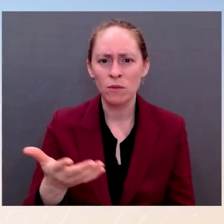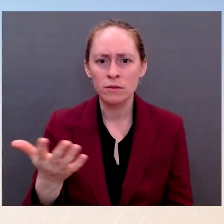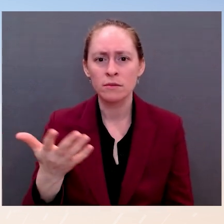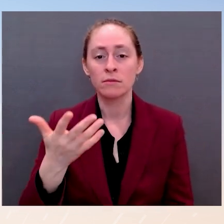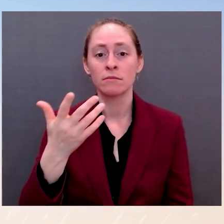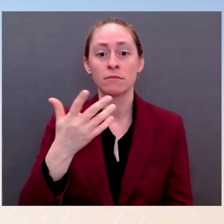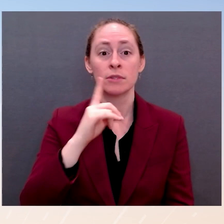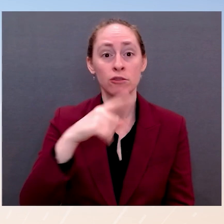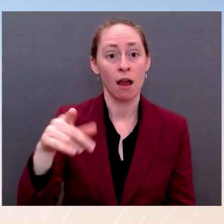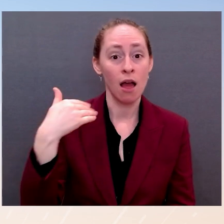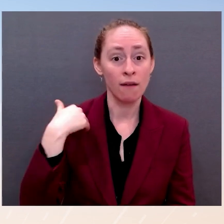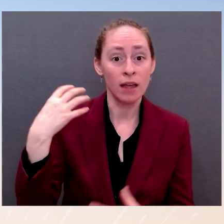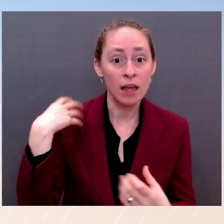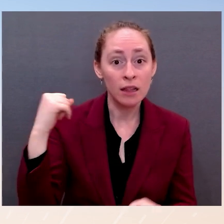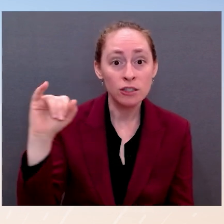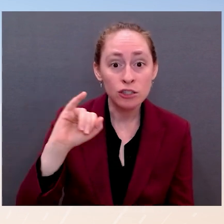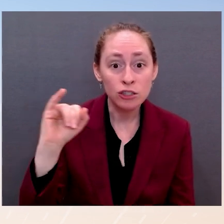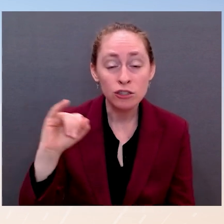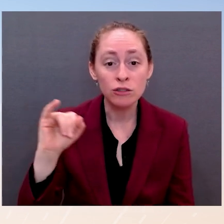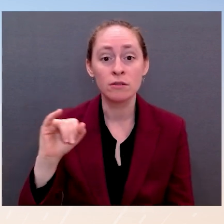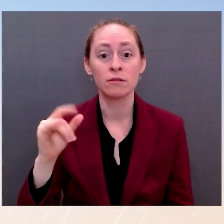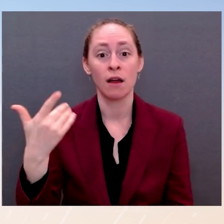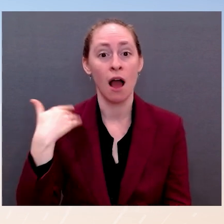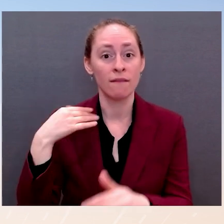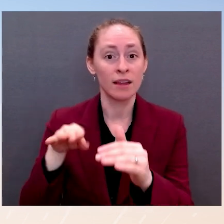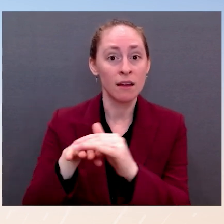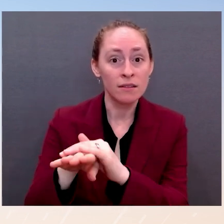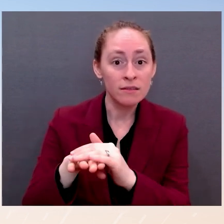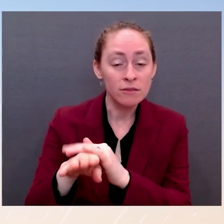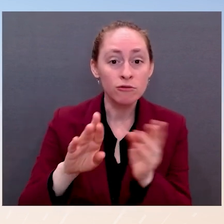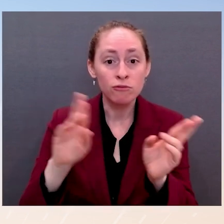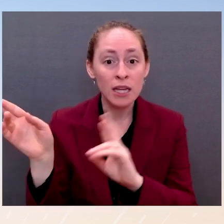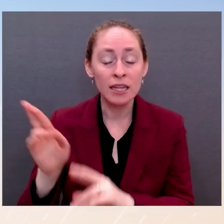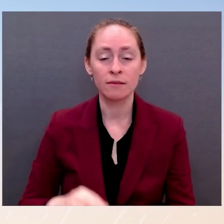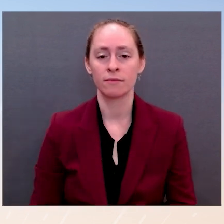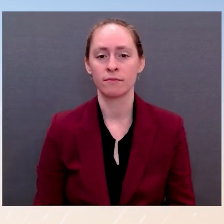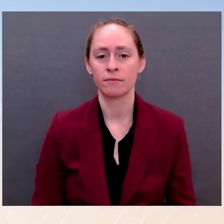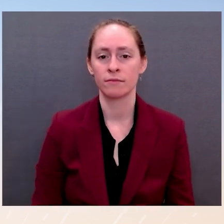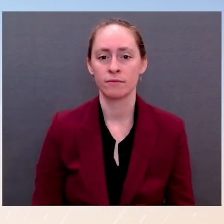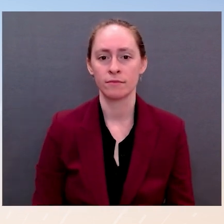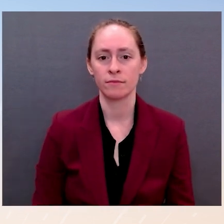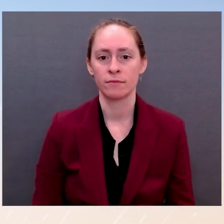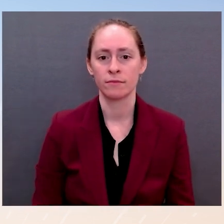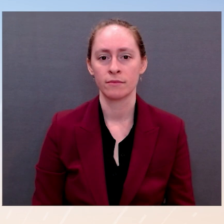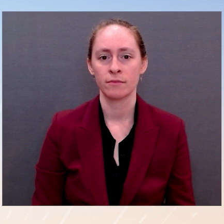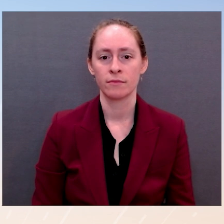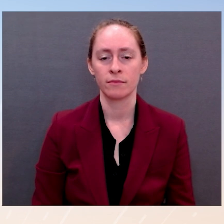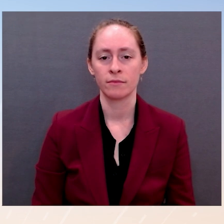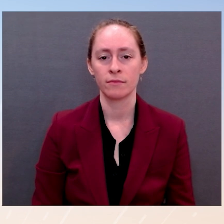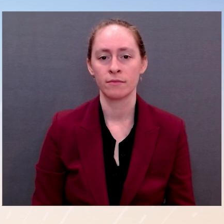and other barriers as a means to increase access to care, as well as working to address and eliminate discrimination